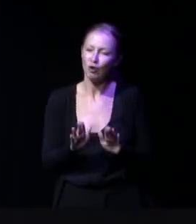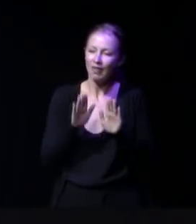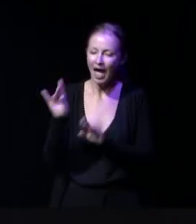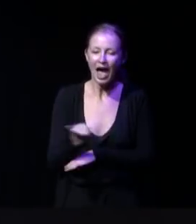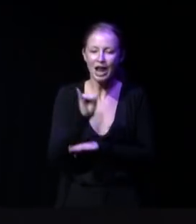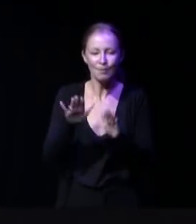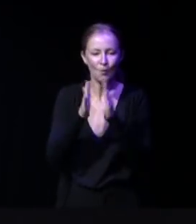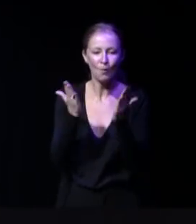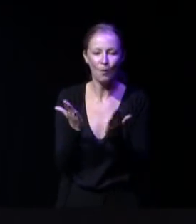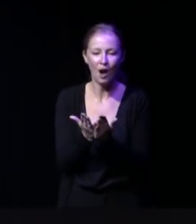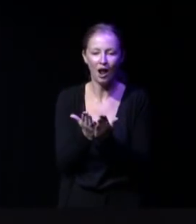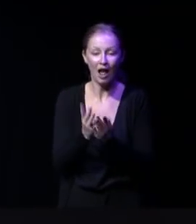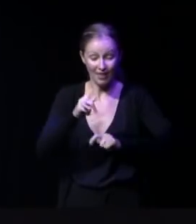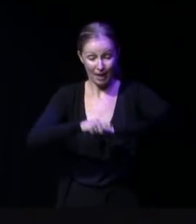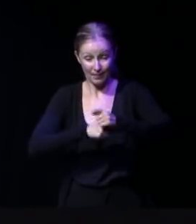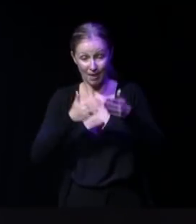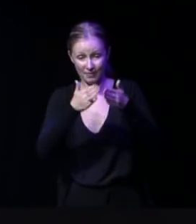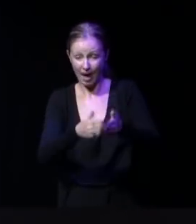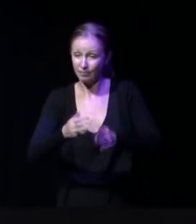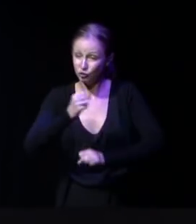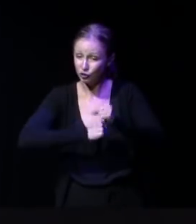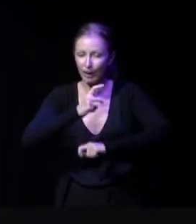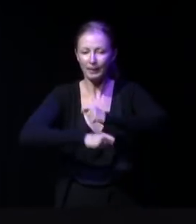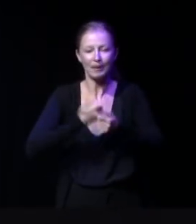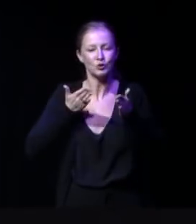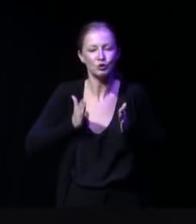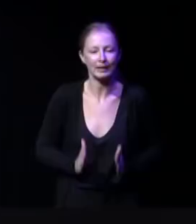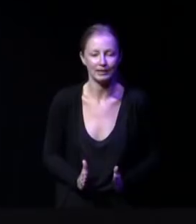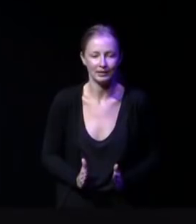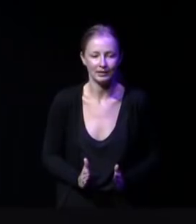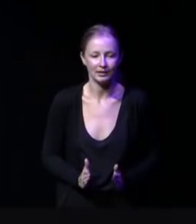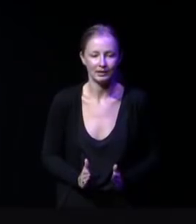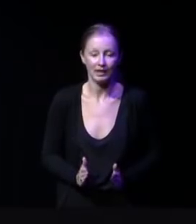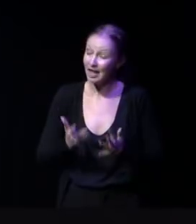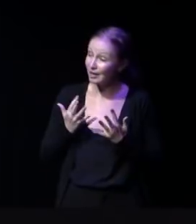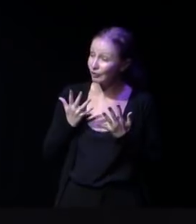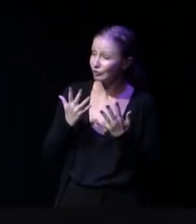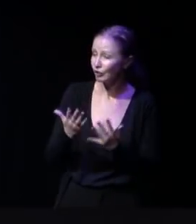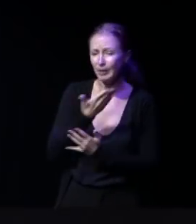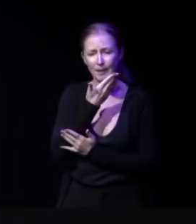that humanises a hard unyielding machine. Really there are so many pleasing elements about this ship.